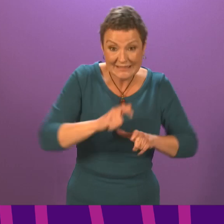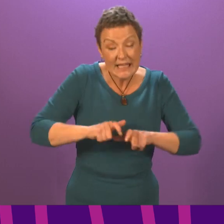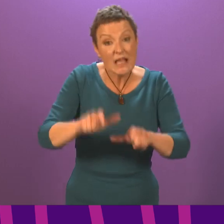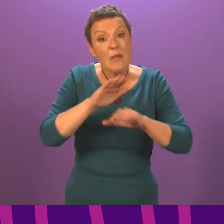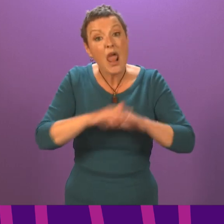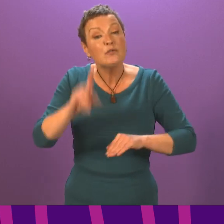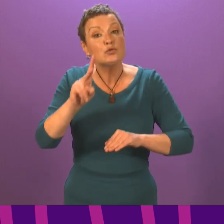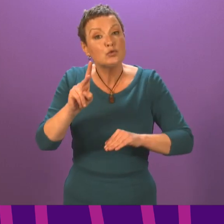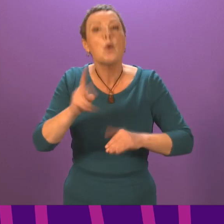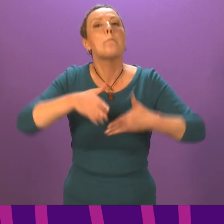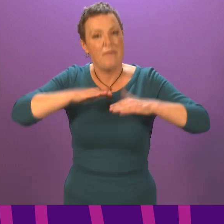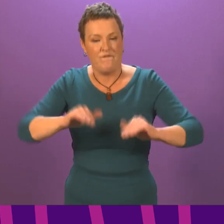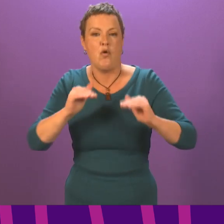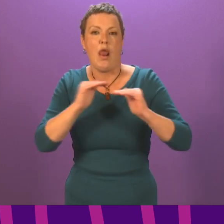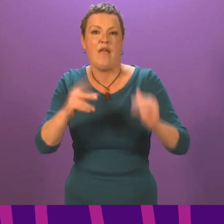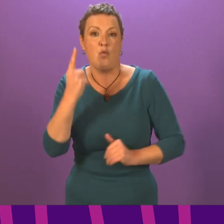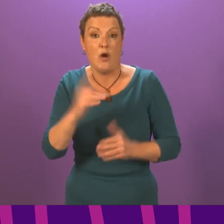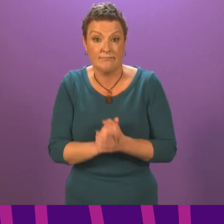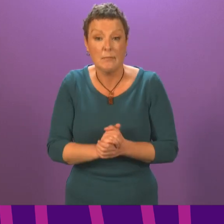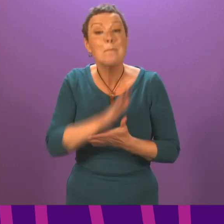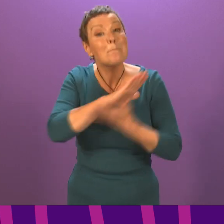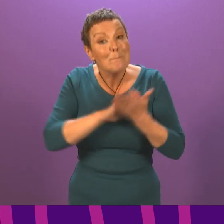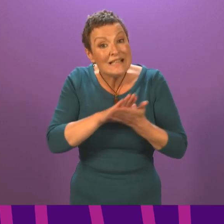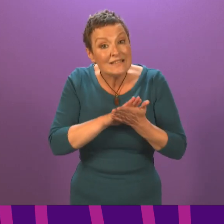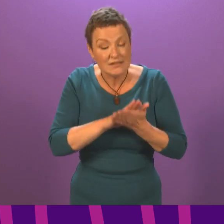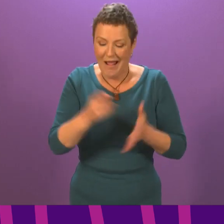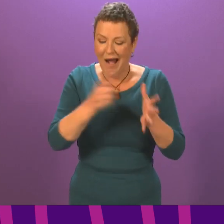outbreak. I can therefore confirm that Argyll and Bute will remain in level 2 this week,